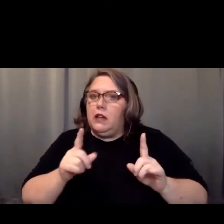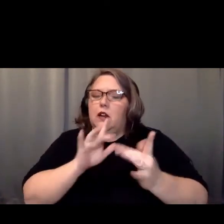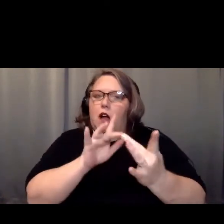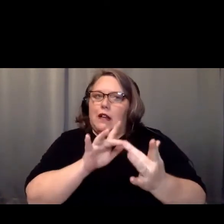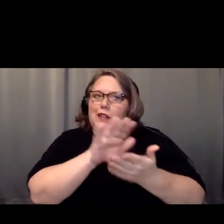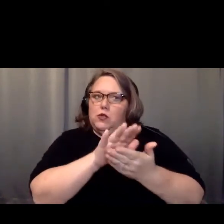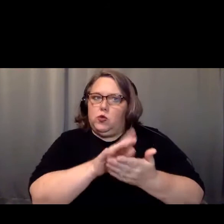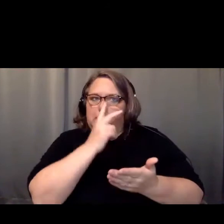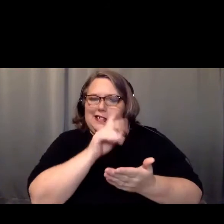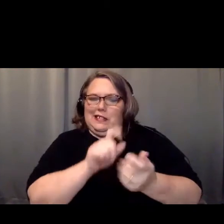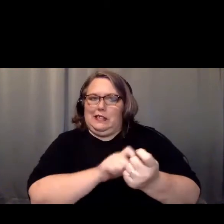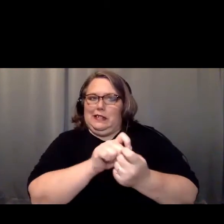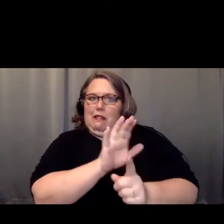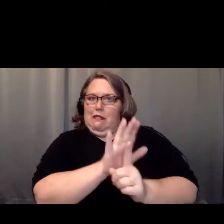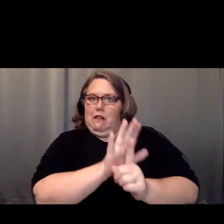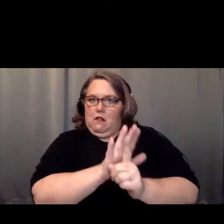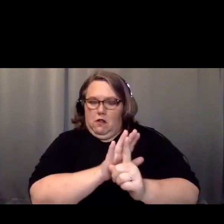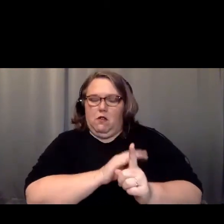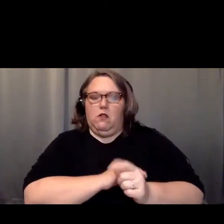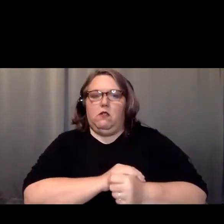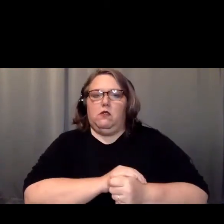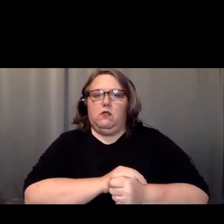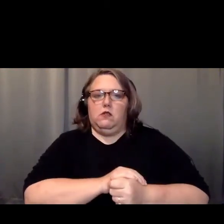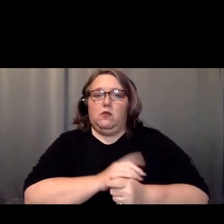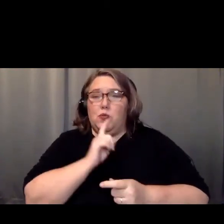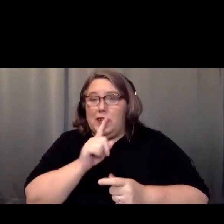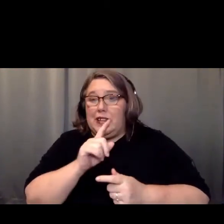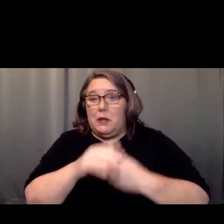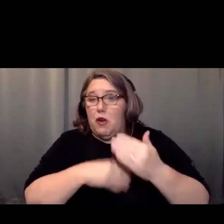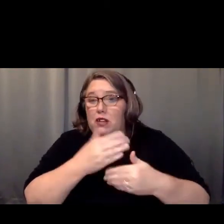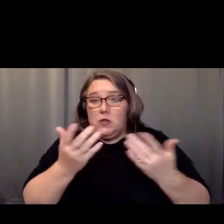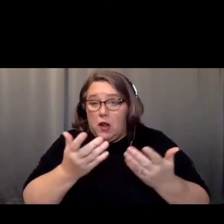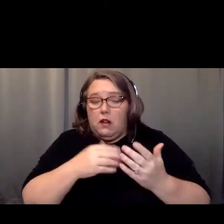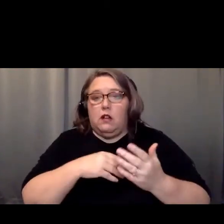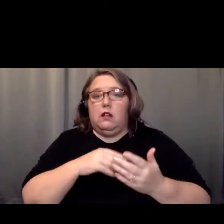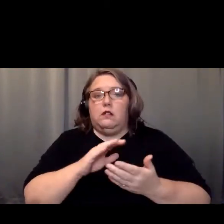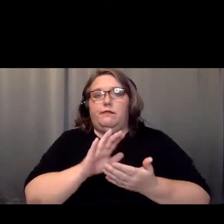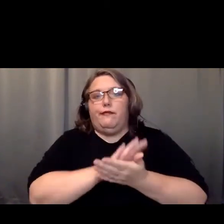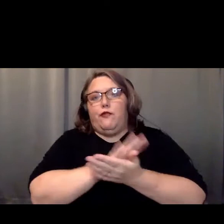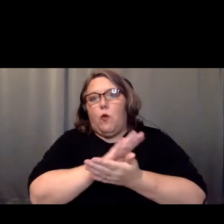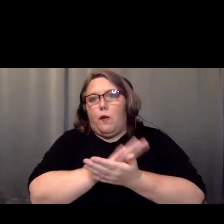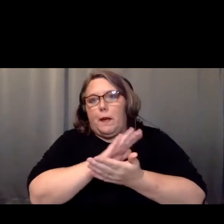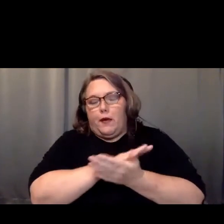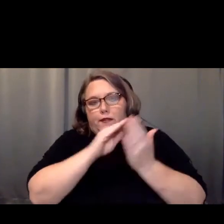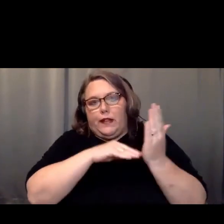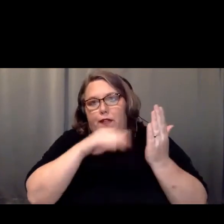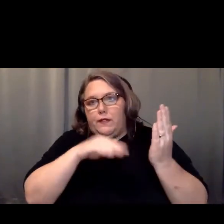but the process mostly consists of filling out a couple of forms and then submitting